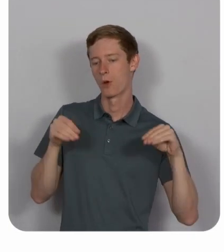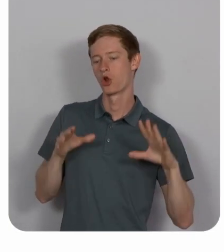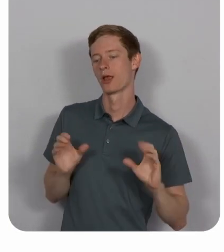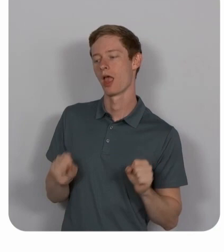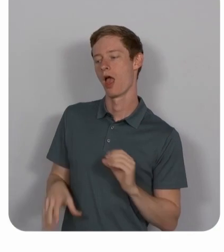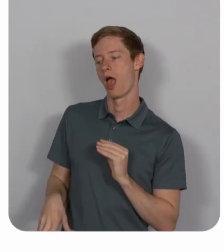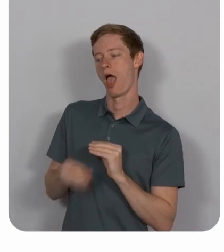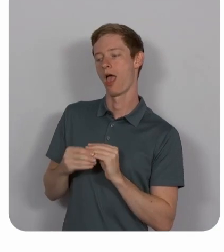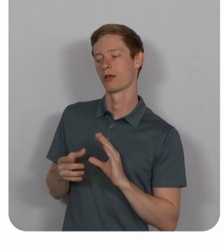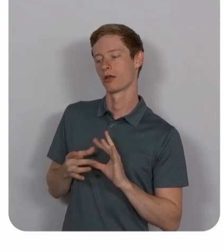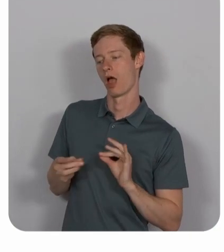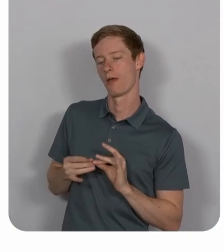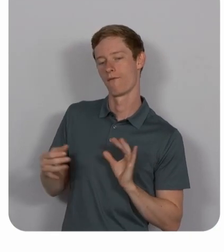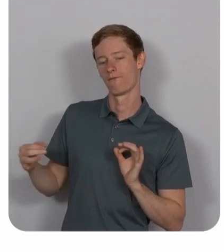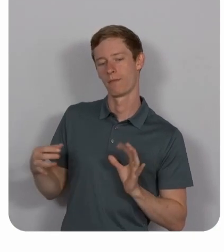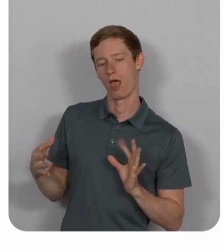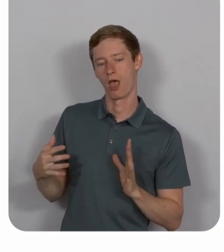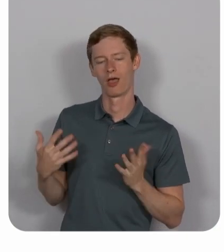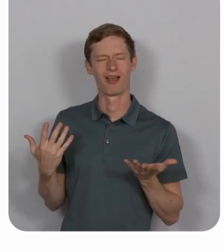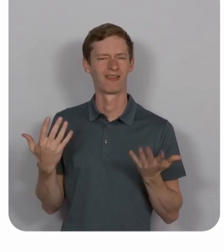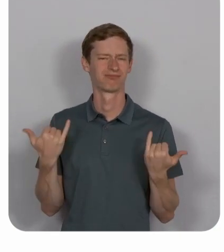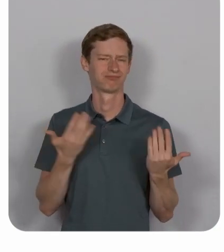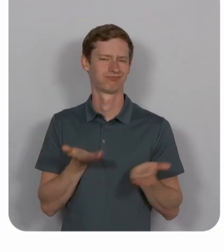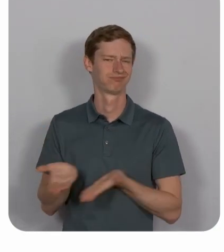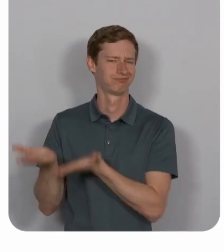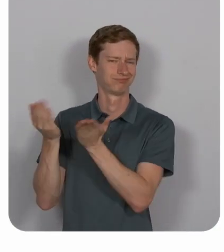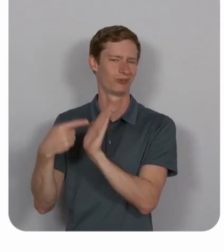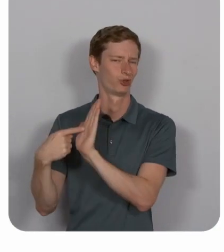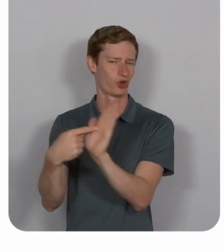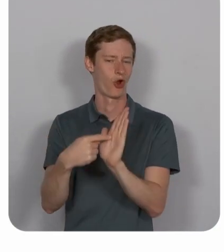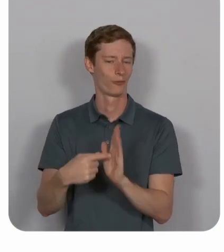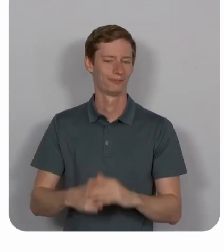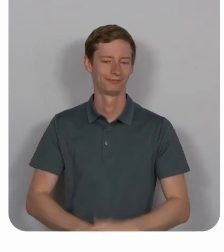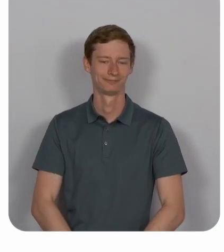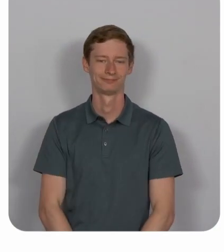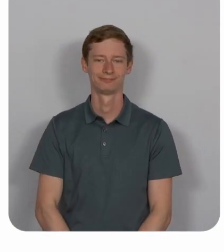and we put our subject matter experts on it. So why don't I just show you a demo of that system?